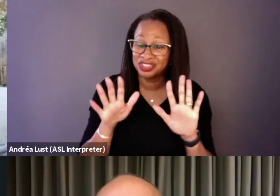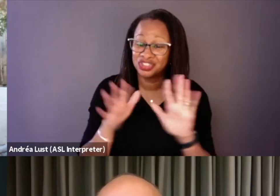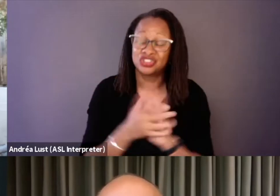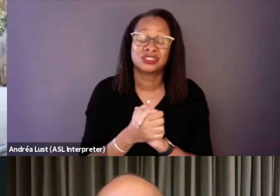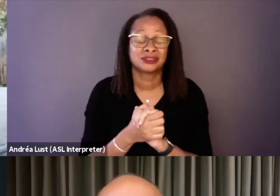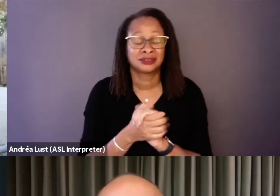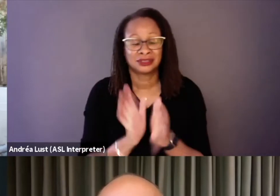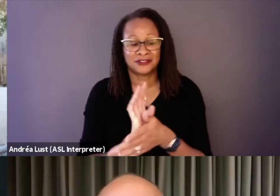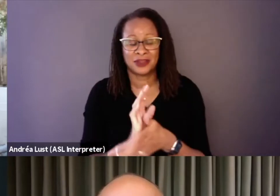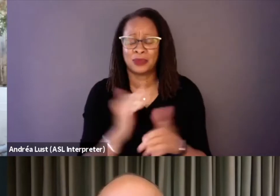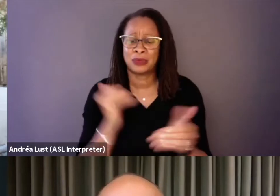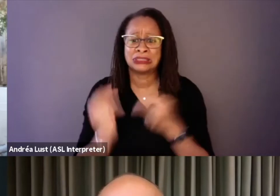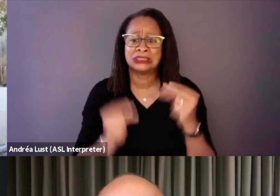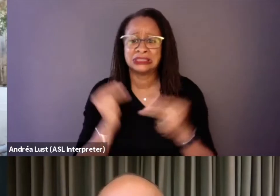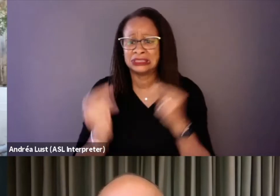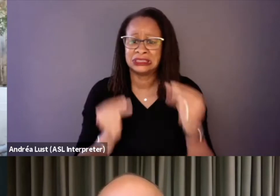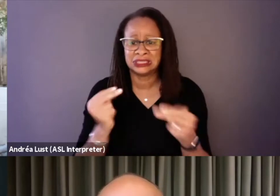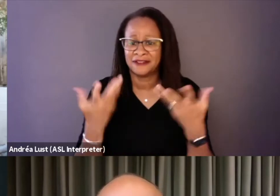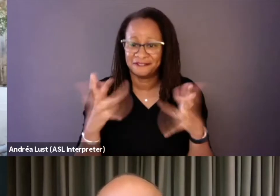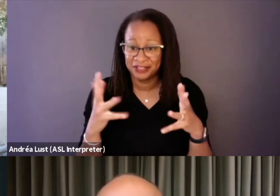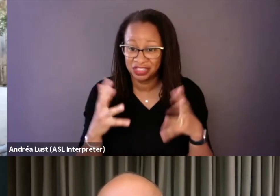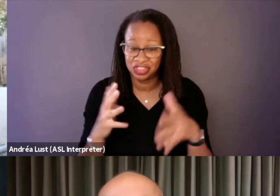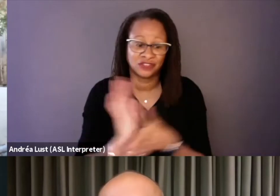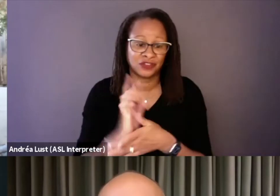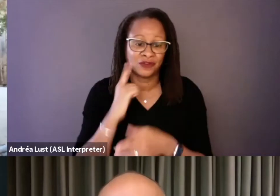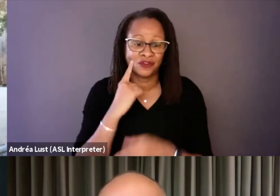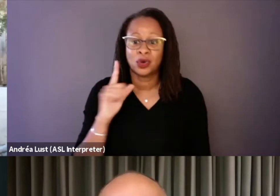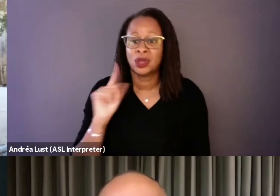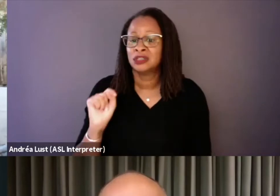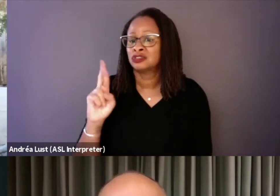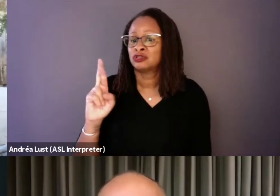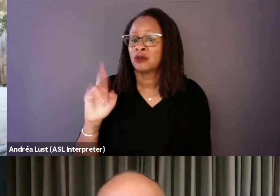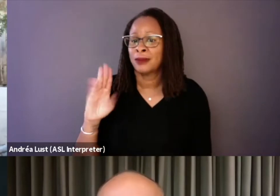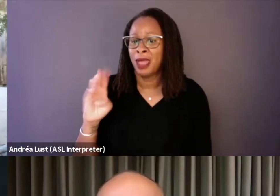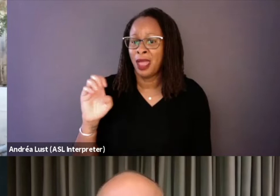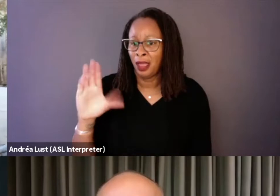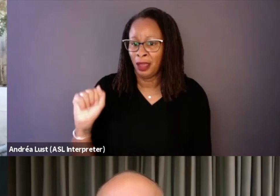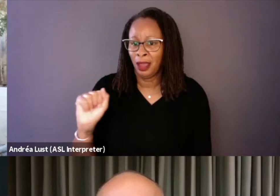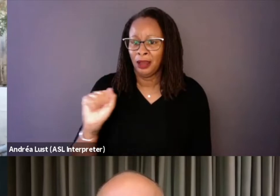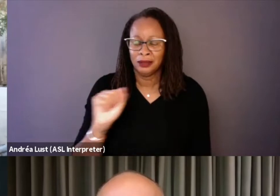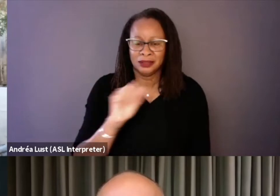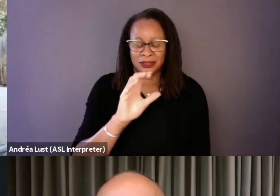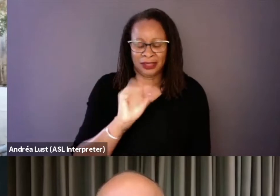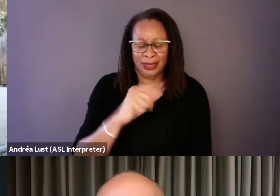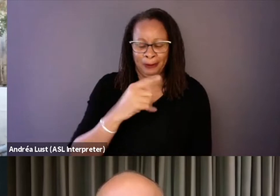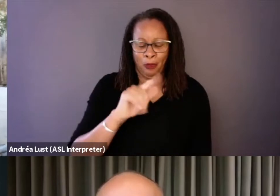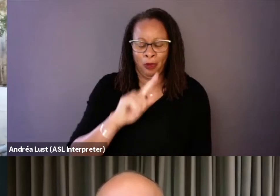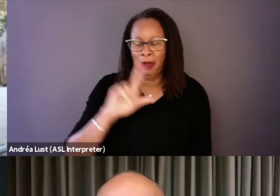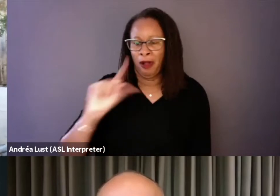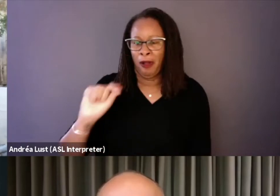finish the film for Tribeca, April, 2020 and we did the final mix of the film,